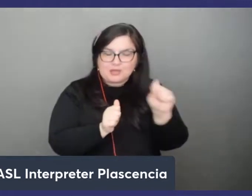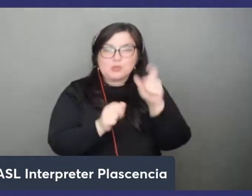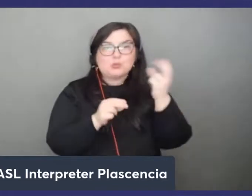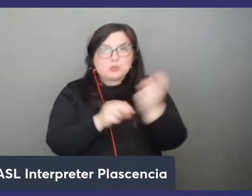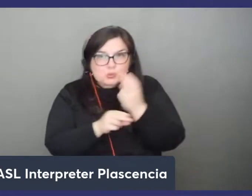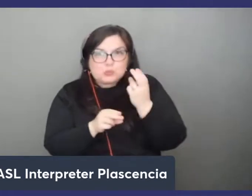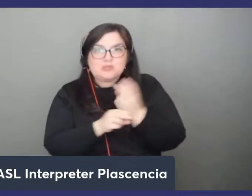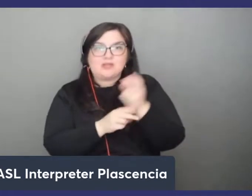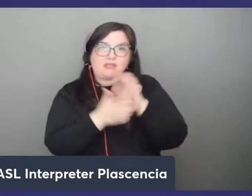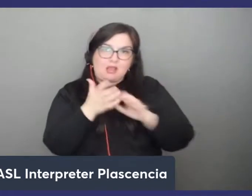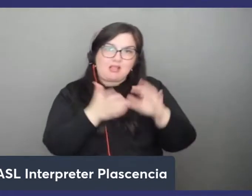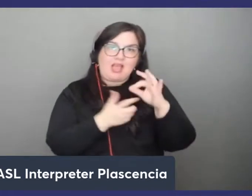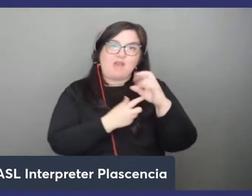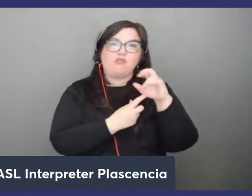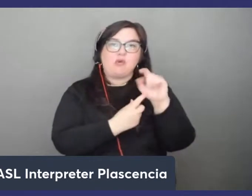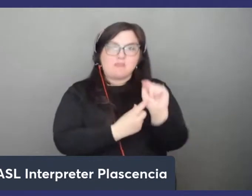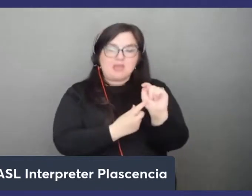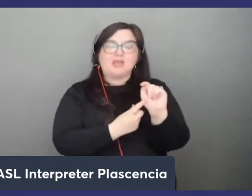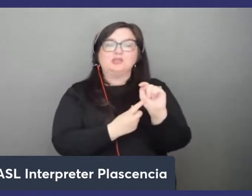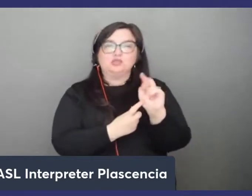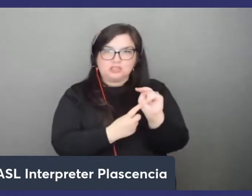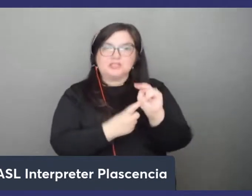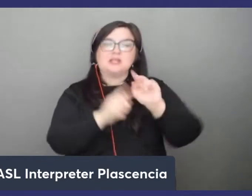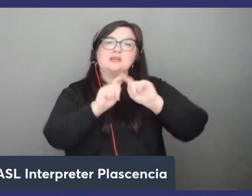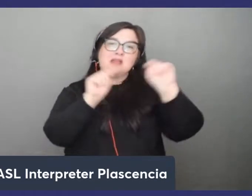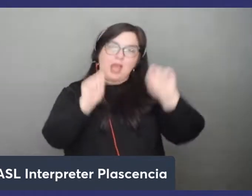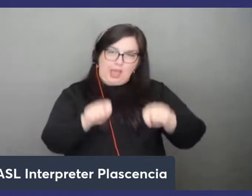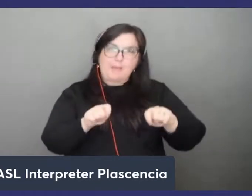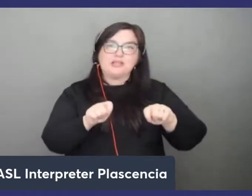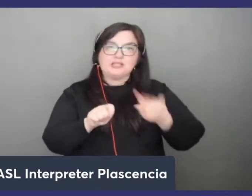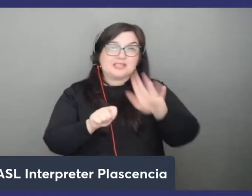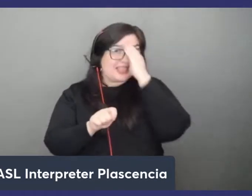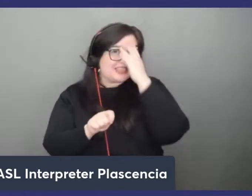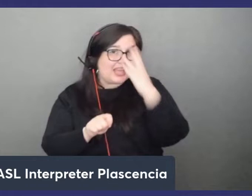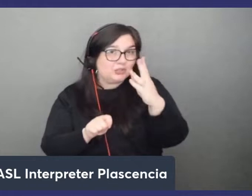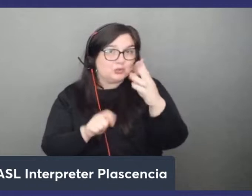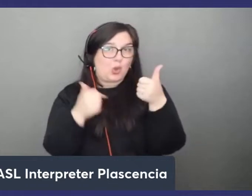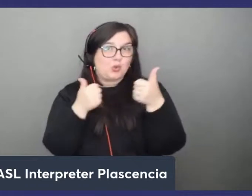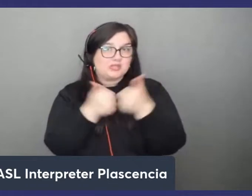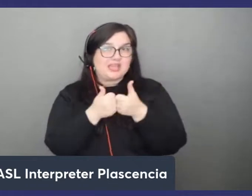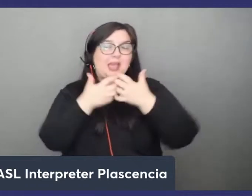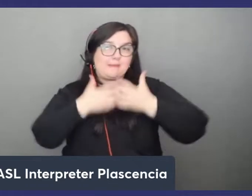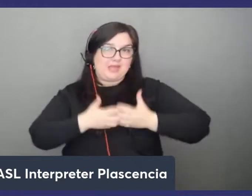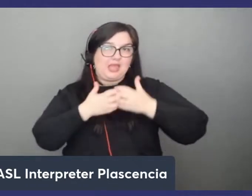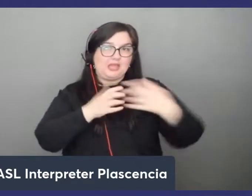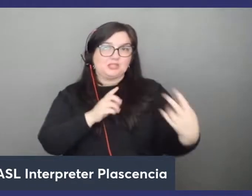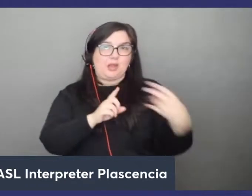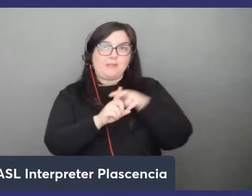and then once, with the game engine plugin, basically, when you hit the Deploy button,